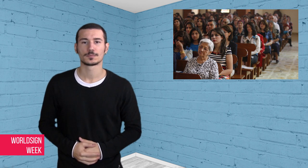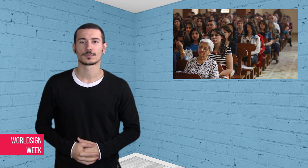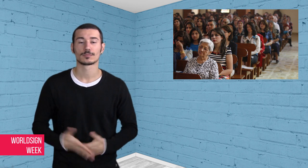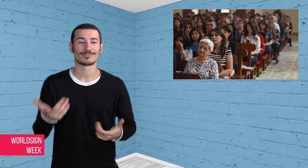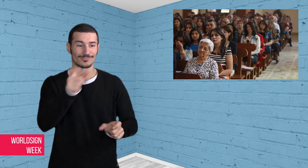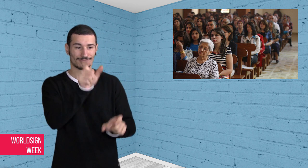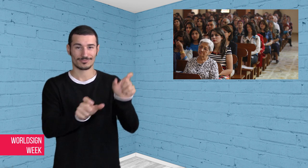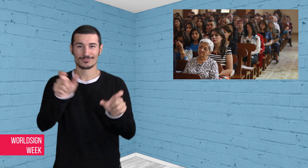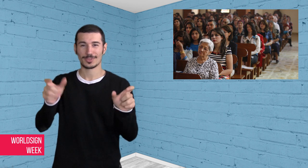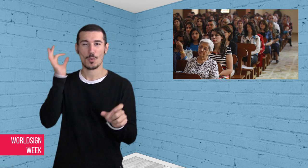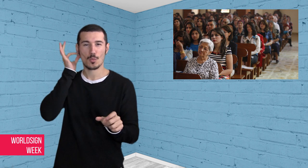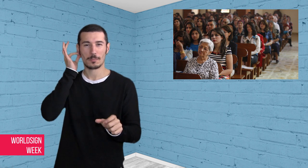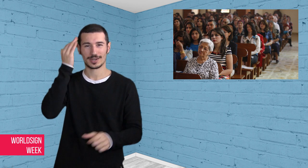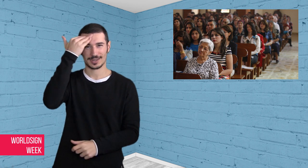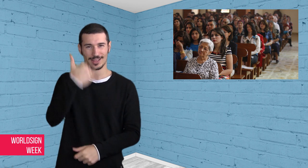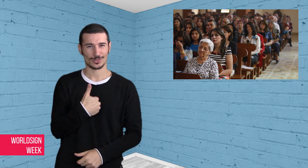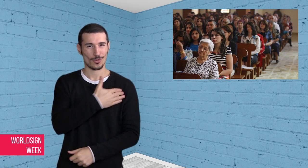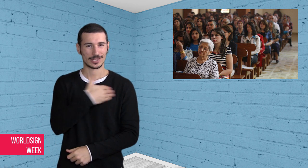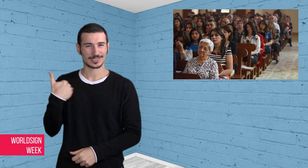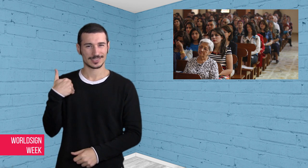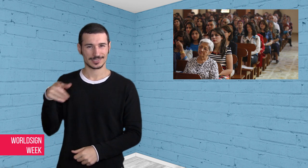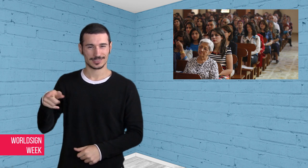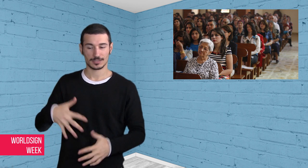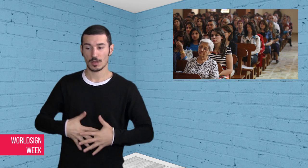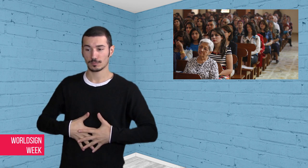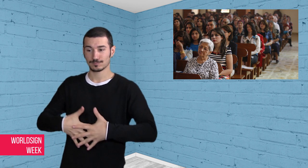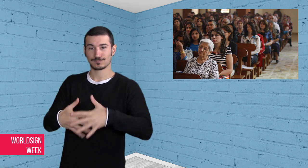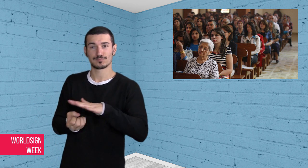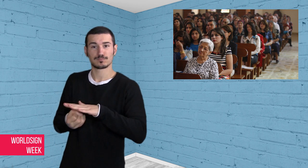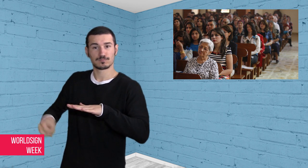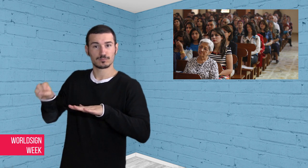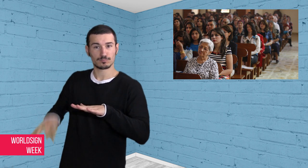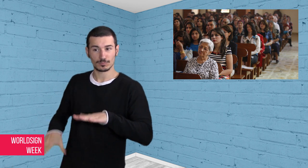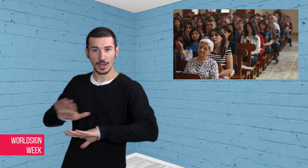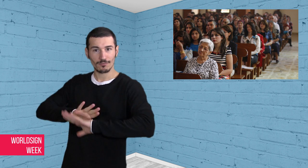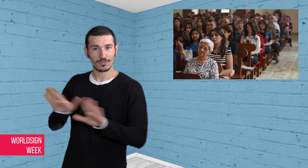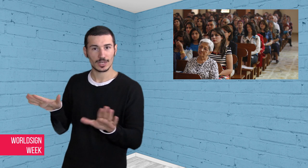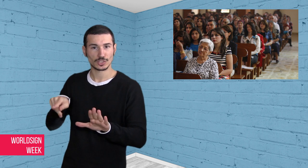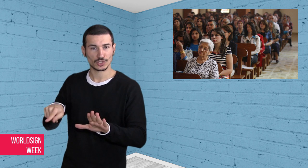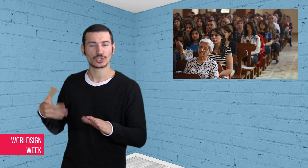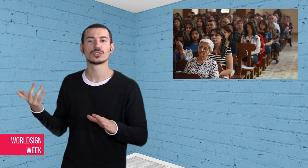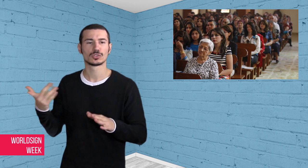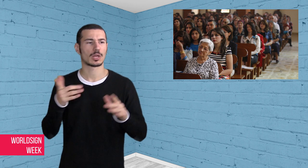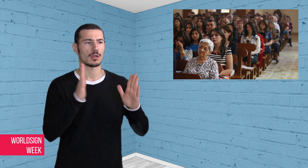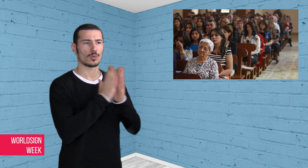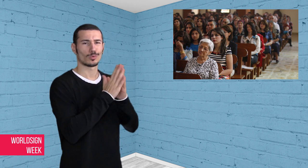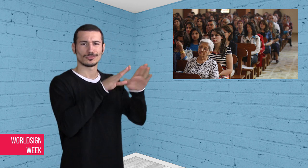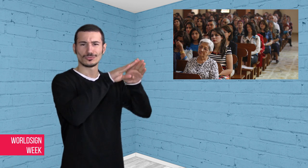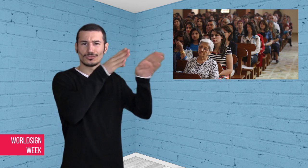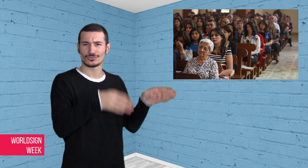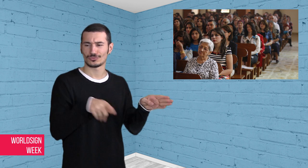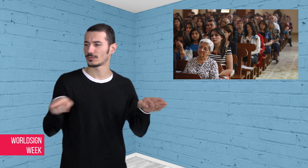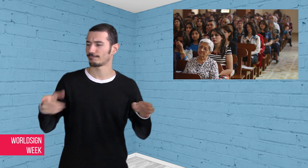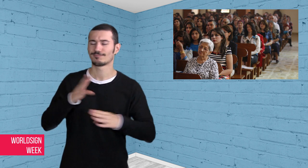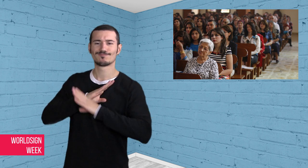automatically expelled from the church.